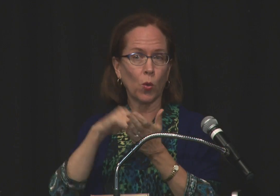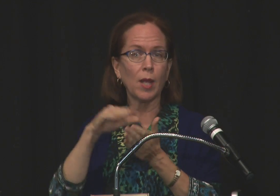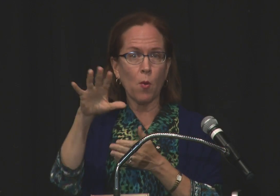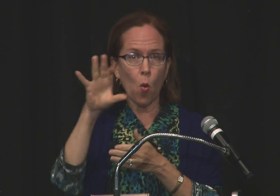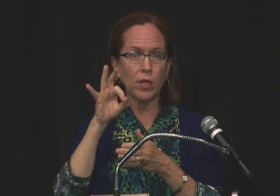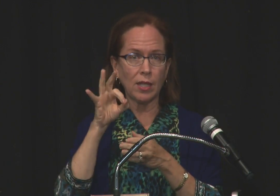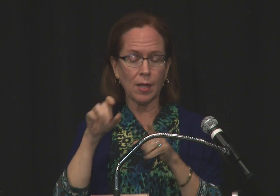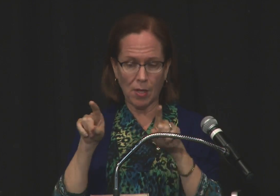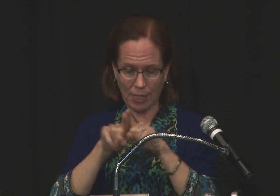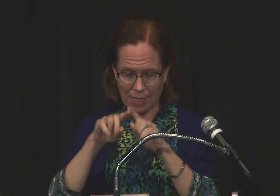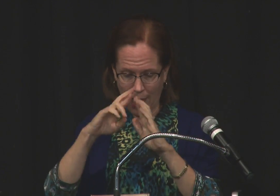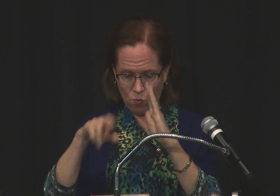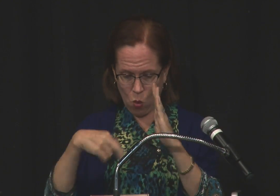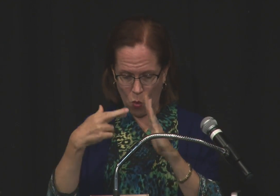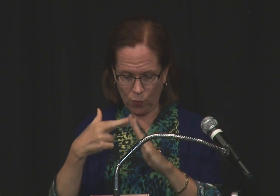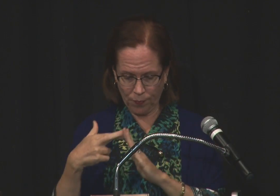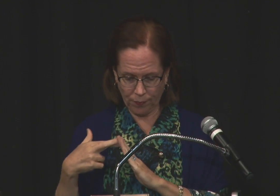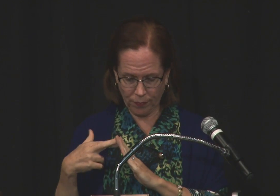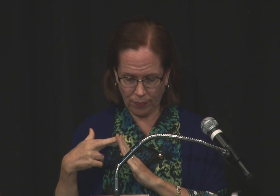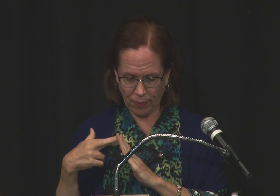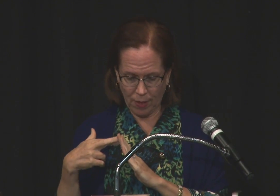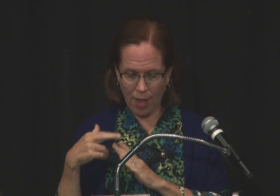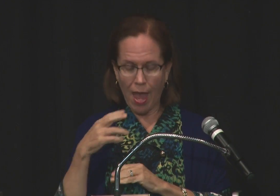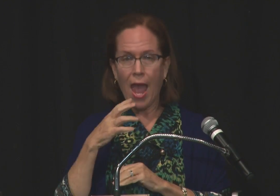re-appointed him in the same role.